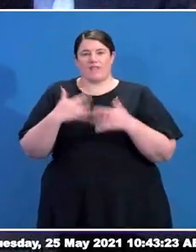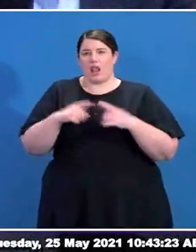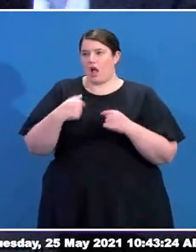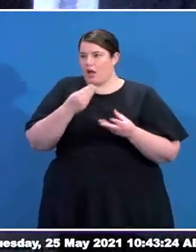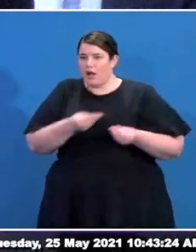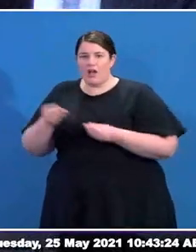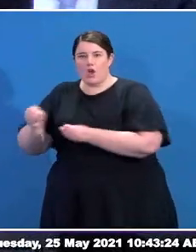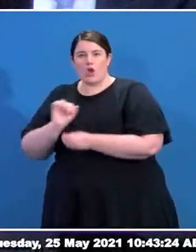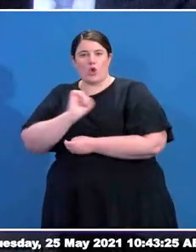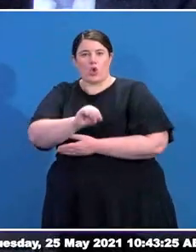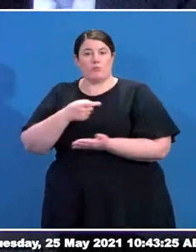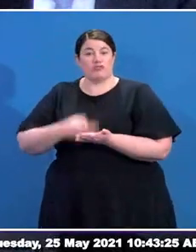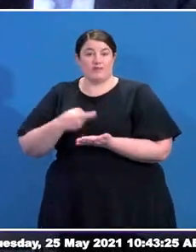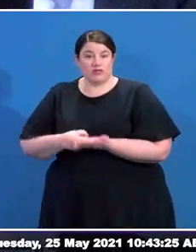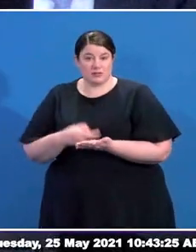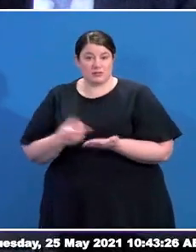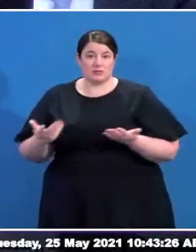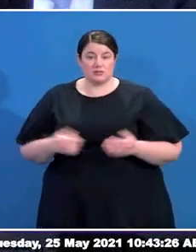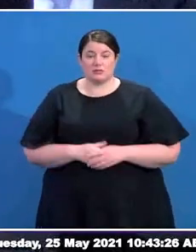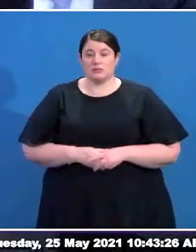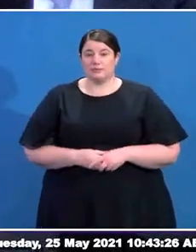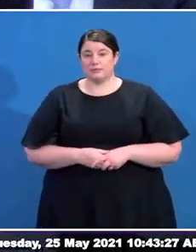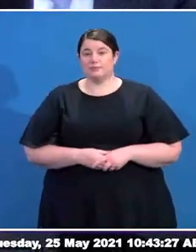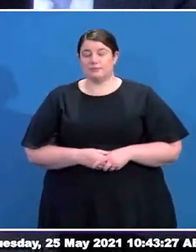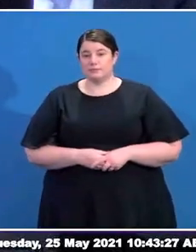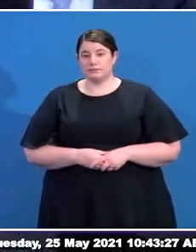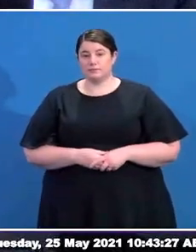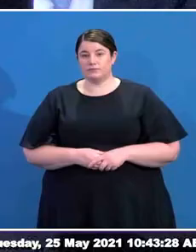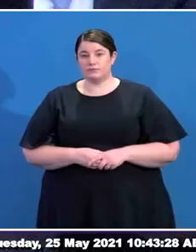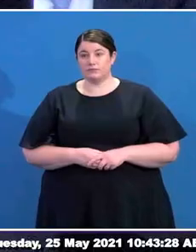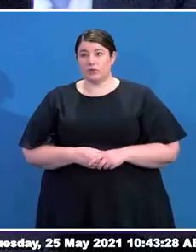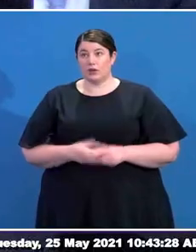So in relation to your question of whether it was appropriate